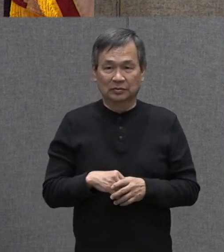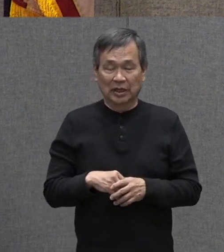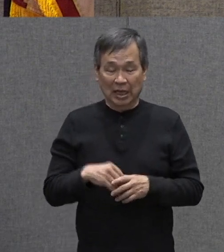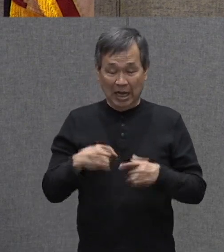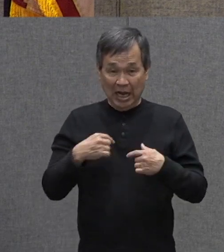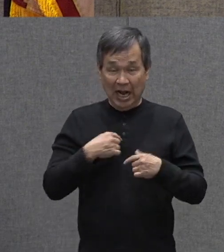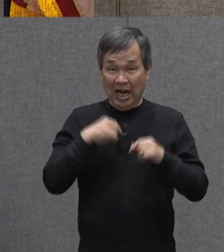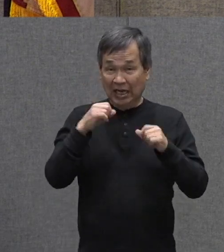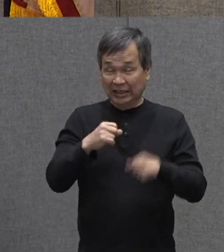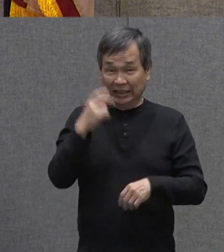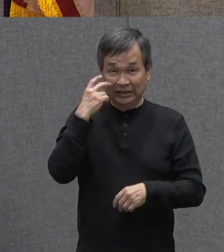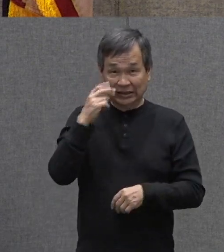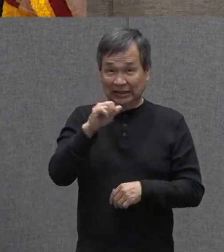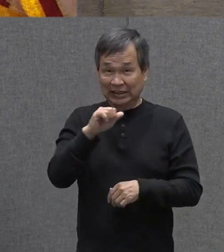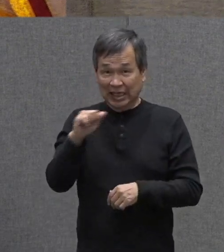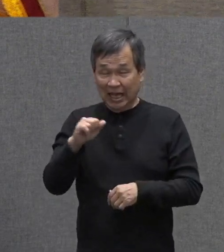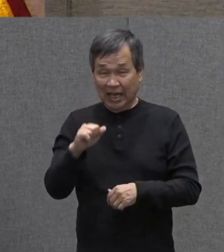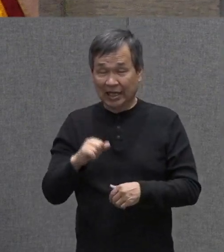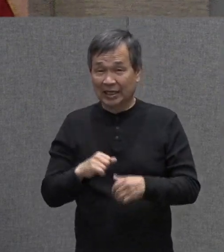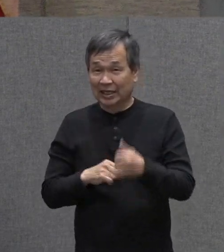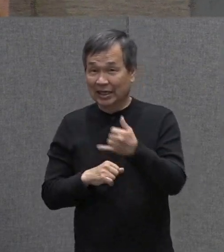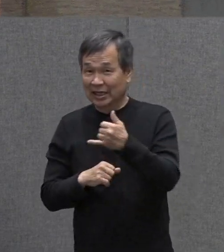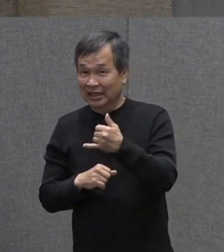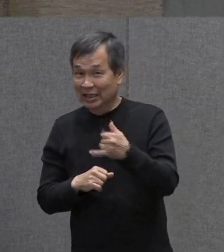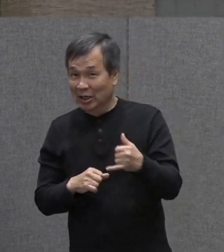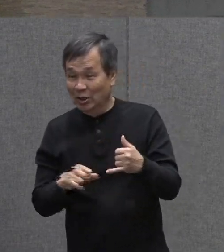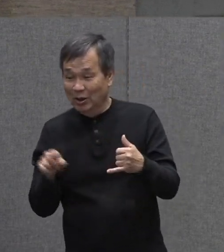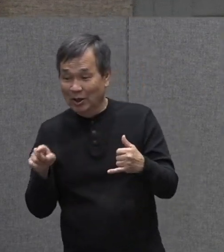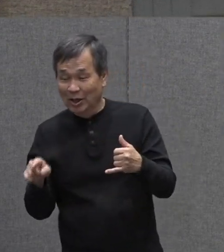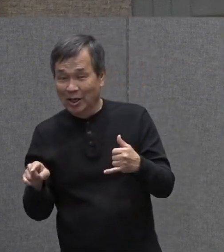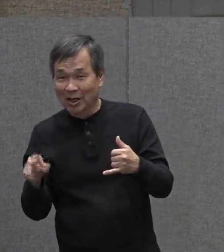I can see a yellow lemon.